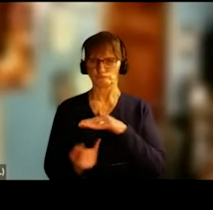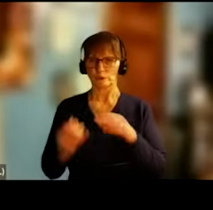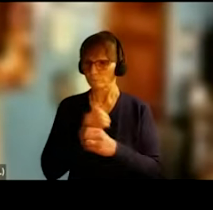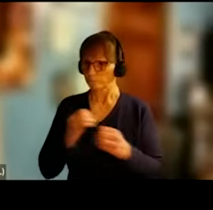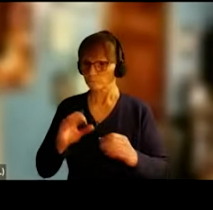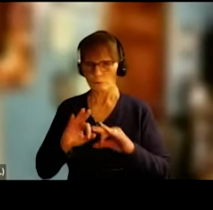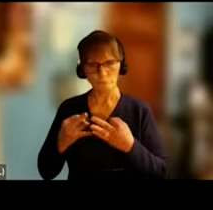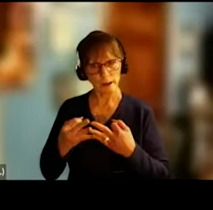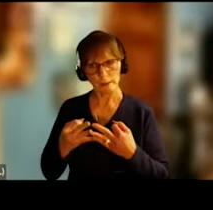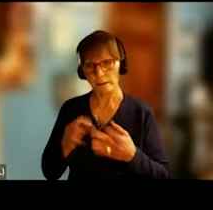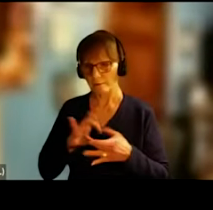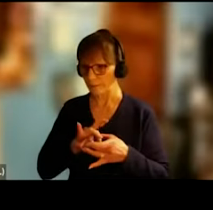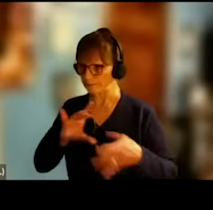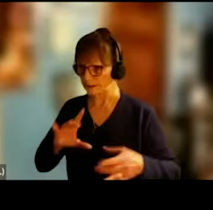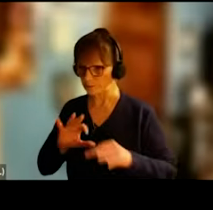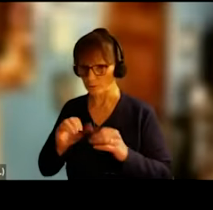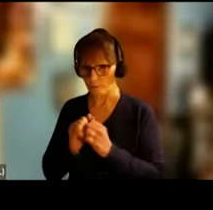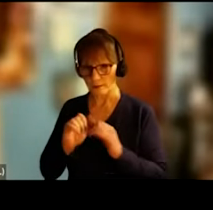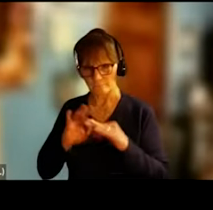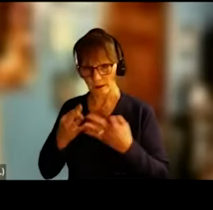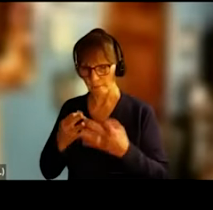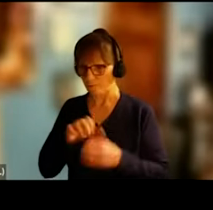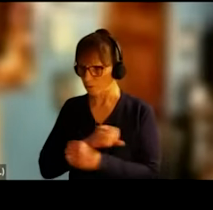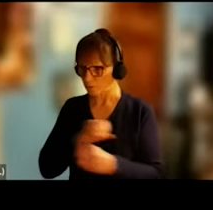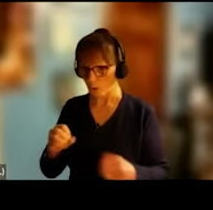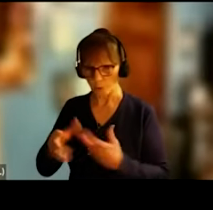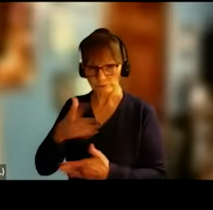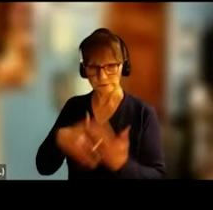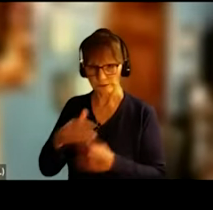or they've been disconnected from family and they have no social safety net.